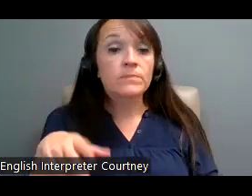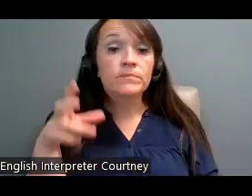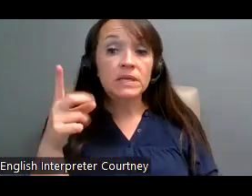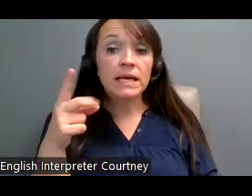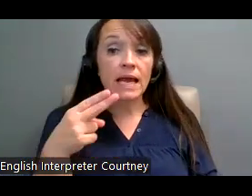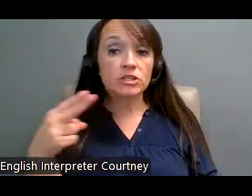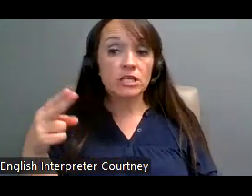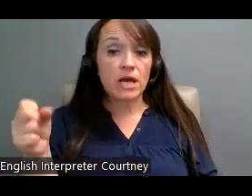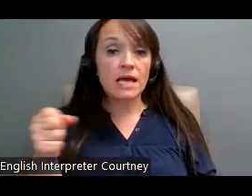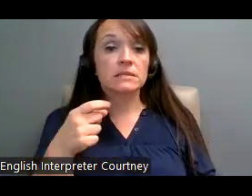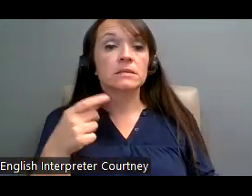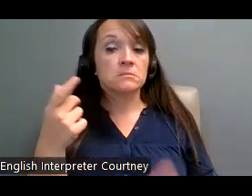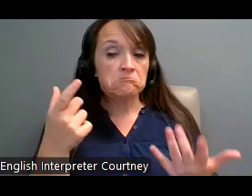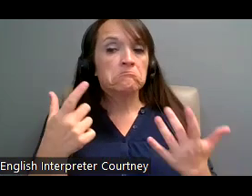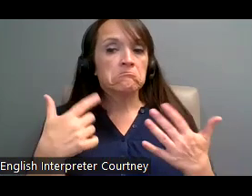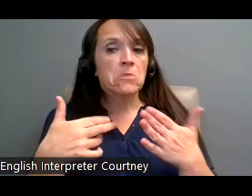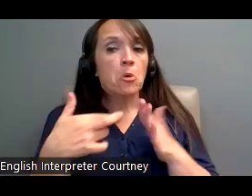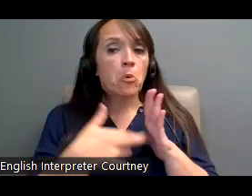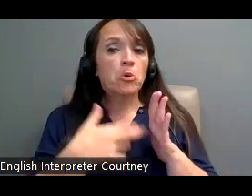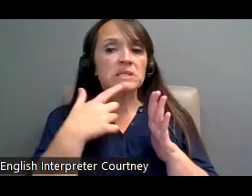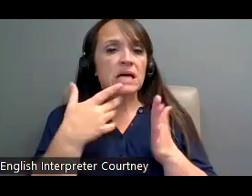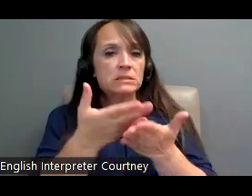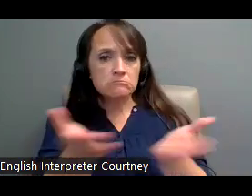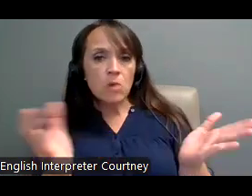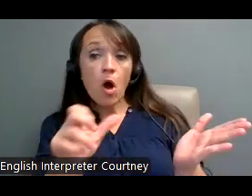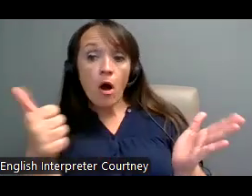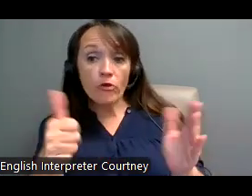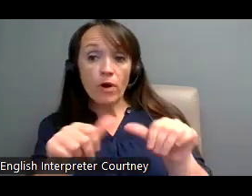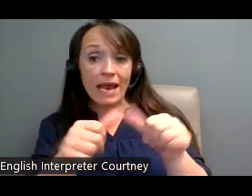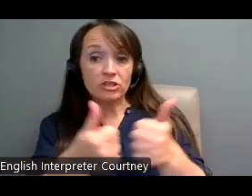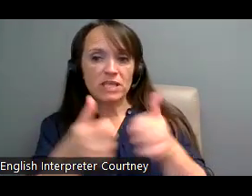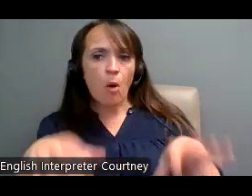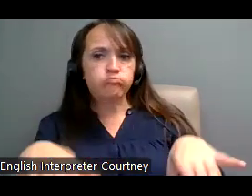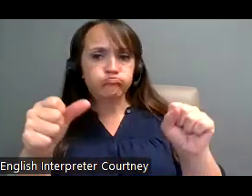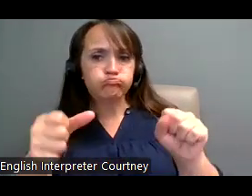daily operation of some of the other waivers but it does supervise how those waivers are managed.